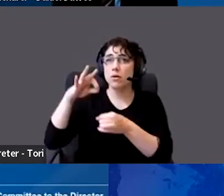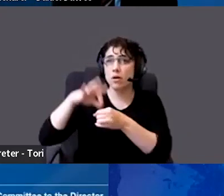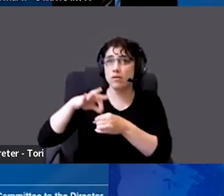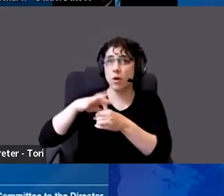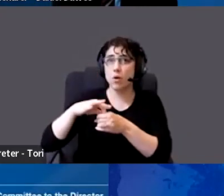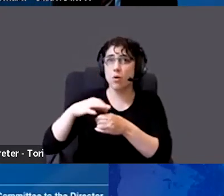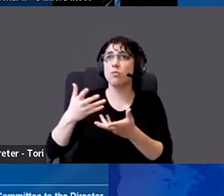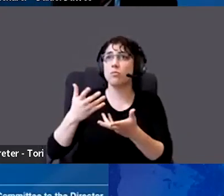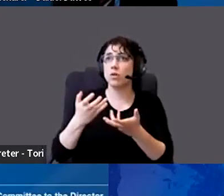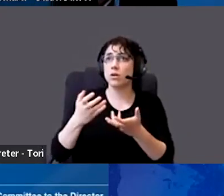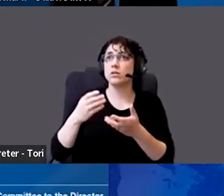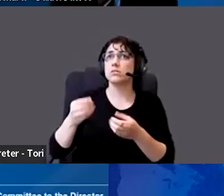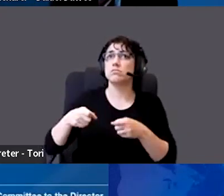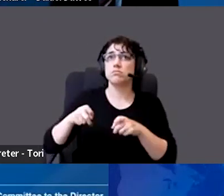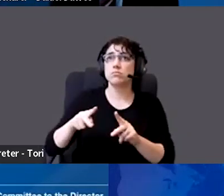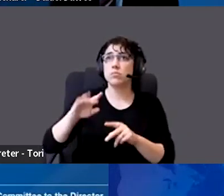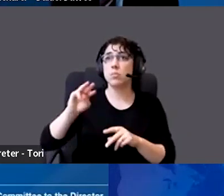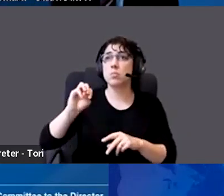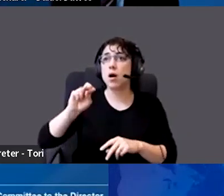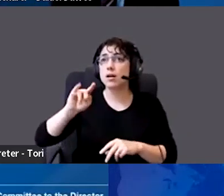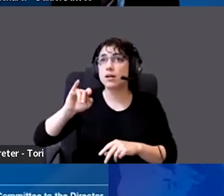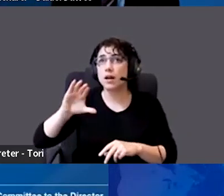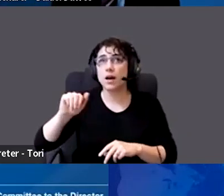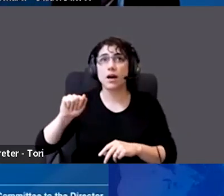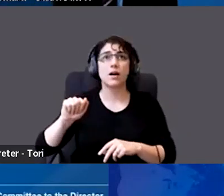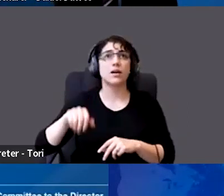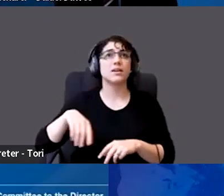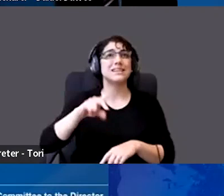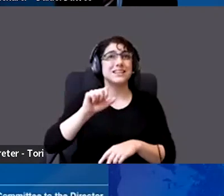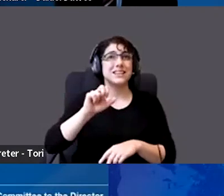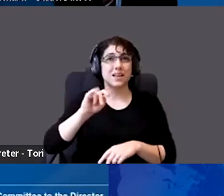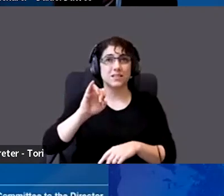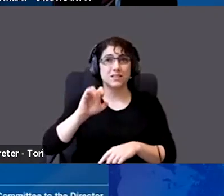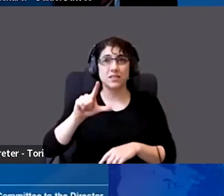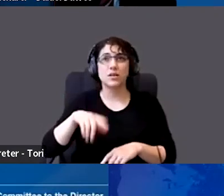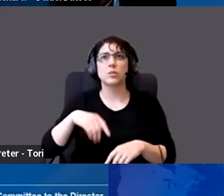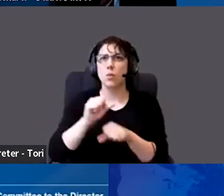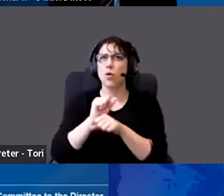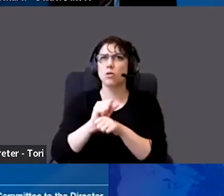and Daniel an opportunity to speak to the terms of reference. You've been working with them for a while, and I'm thinking